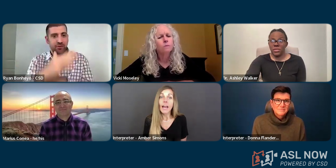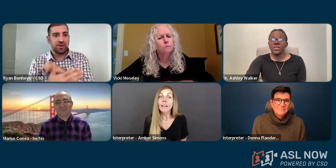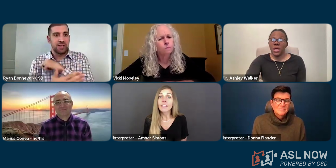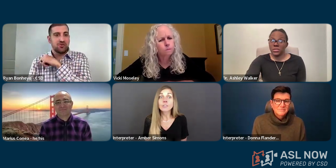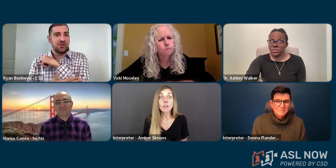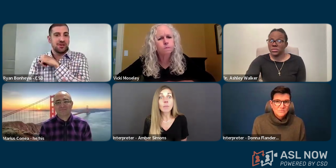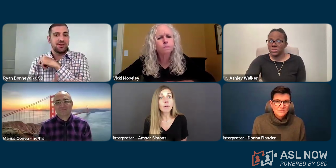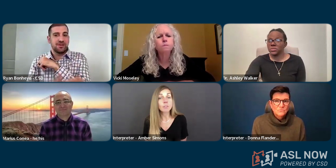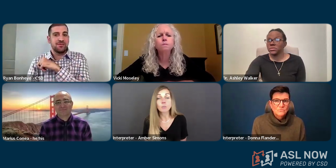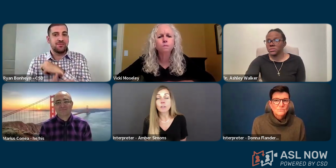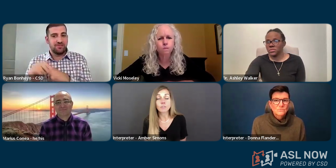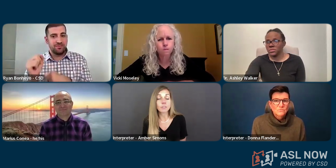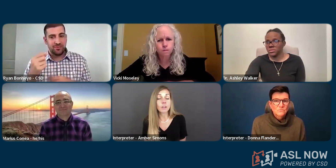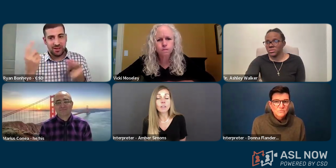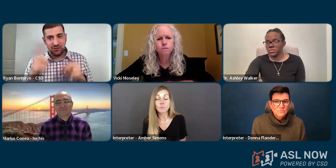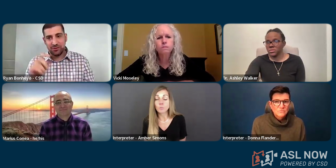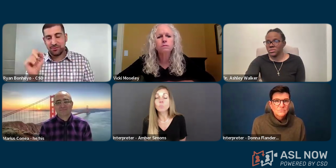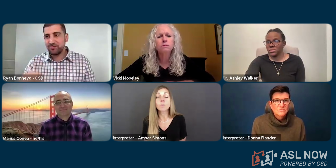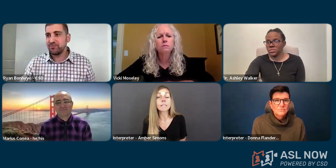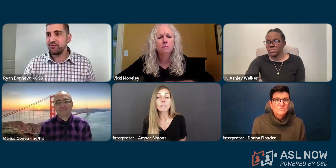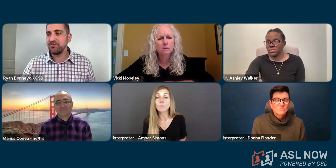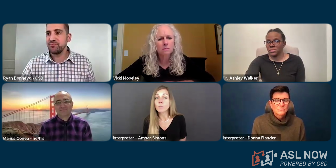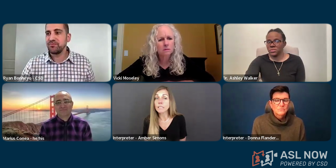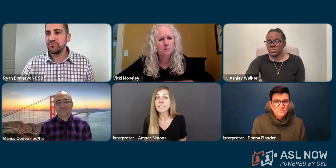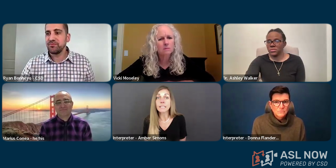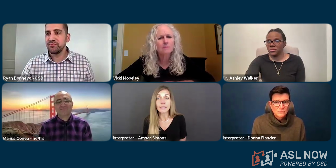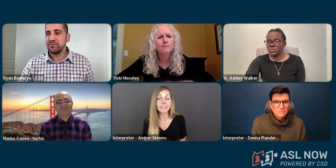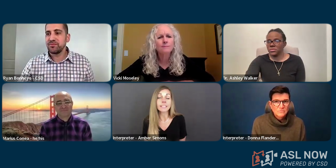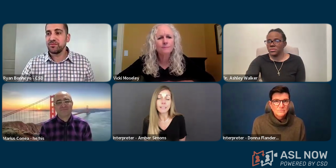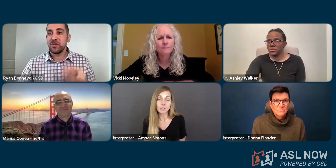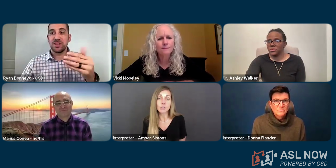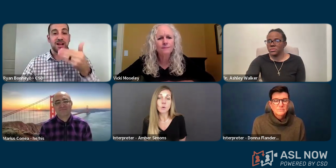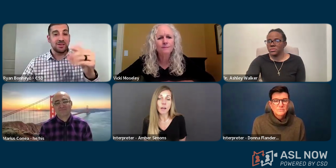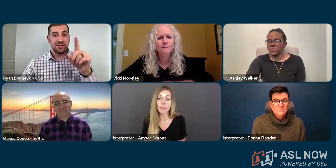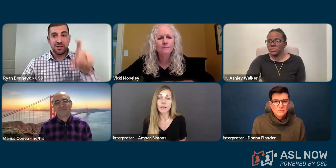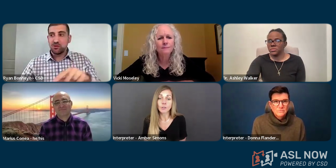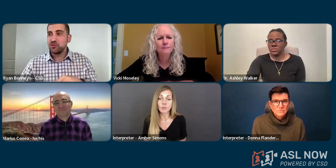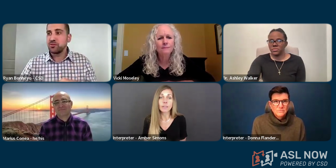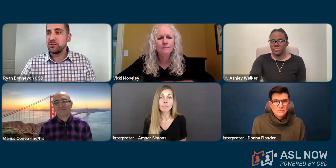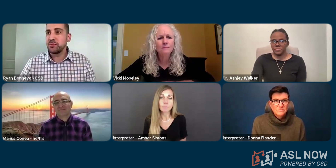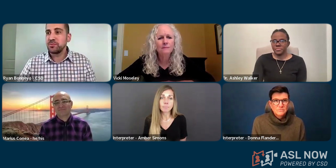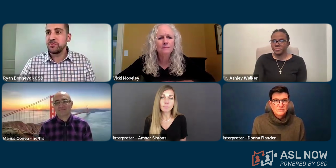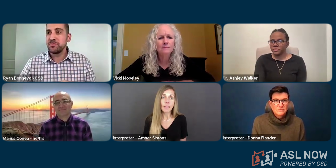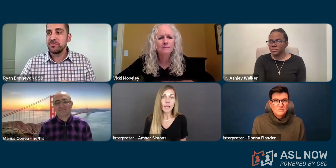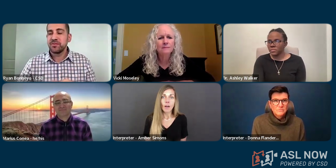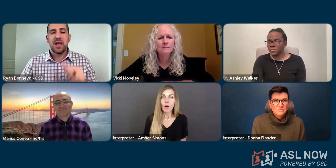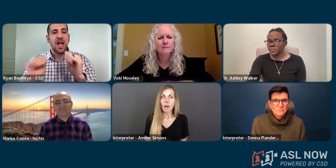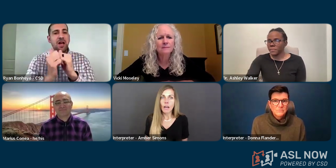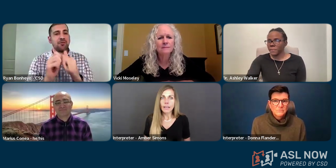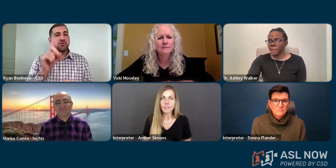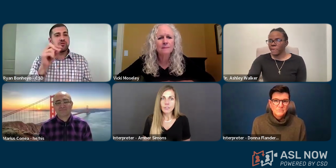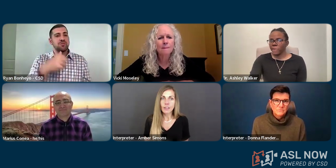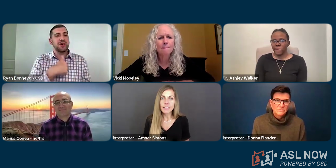And interpreter shortages is really, really a thing nationwide. I agree. All right.